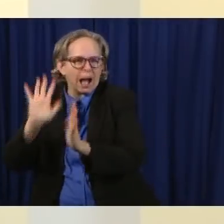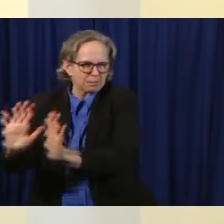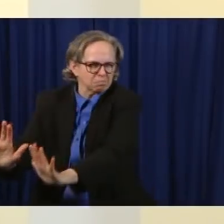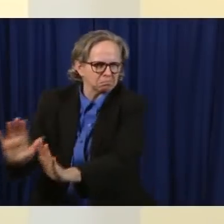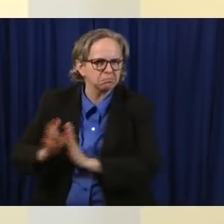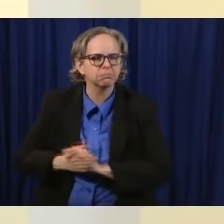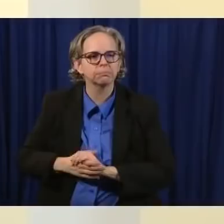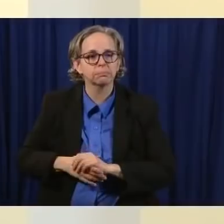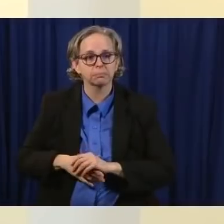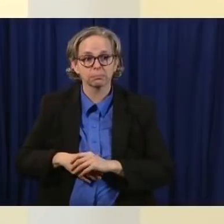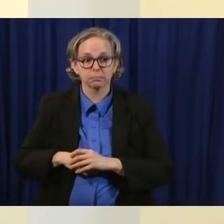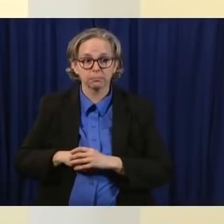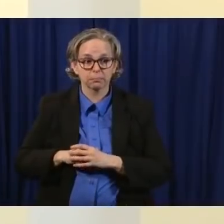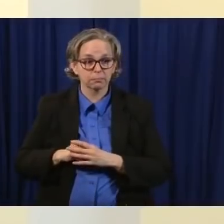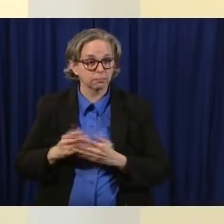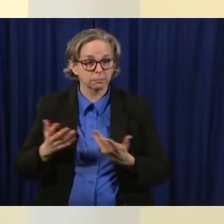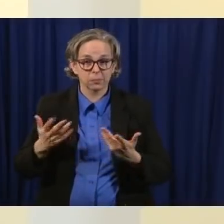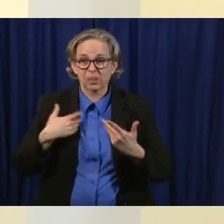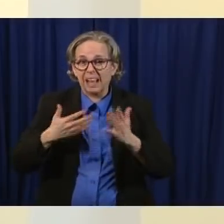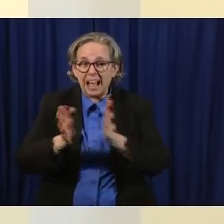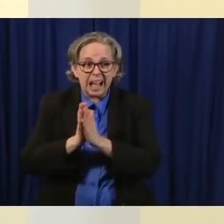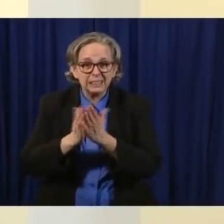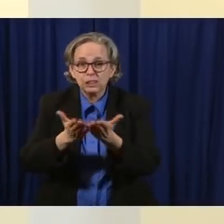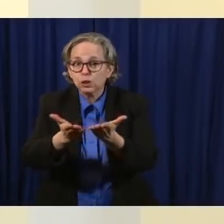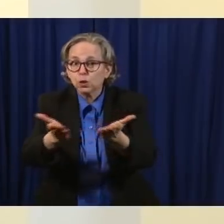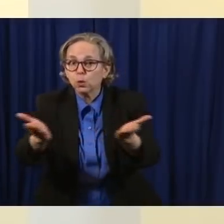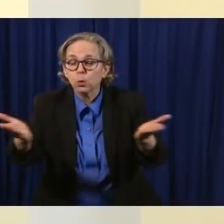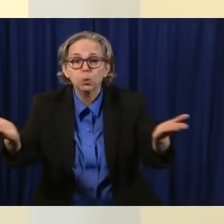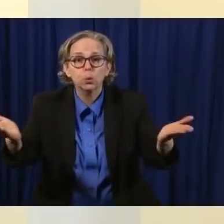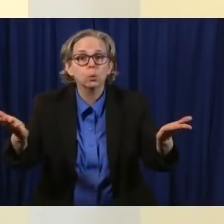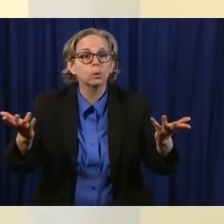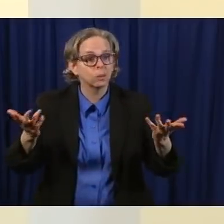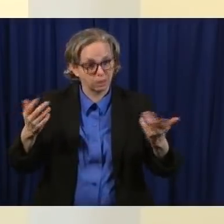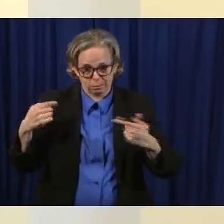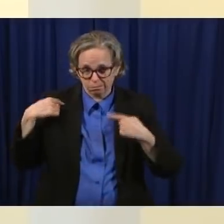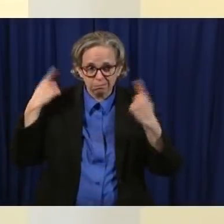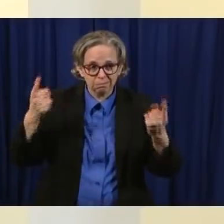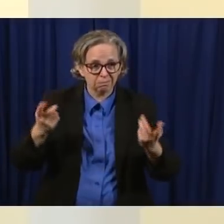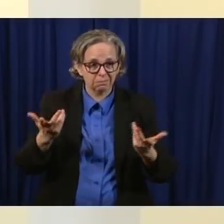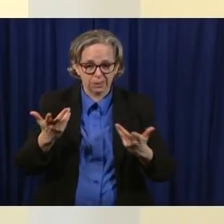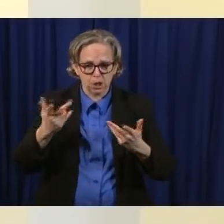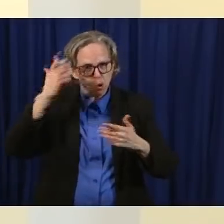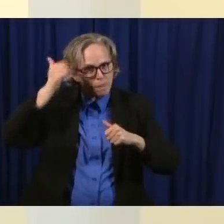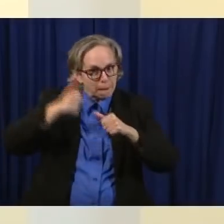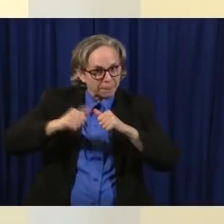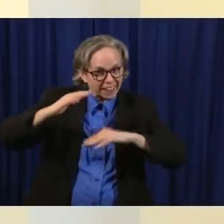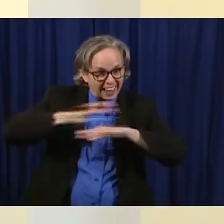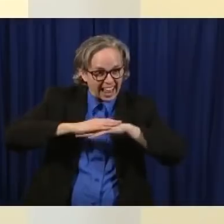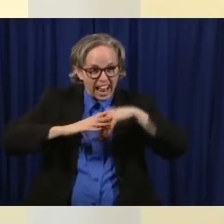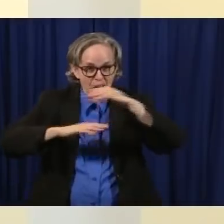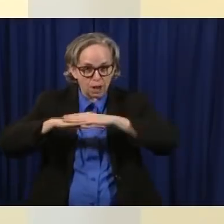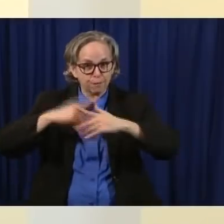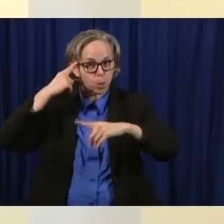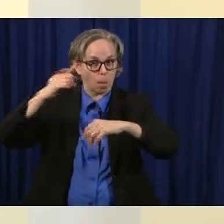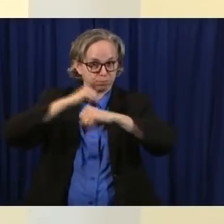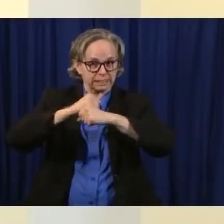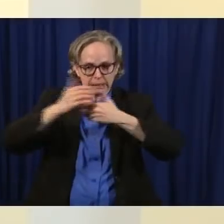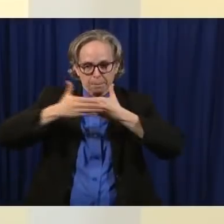AGE OF TWO. WITH EVERYTHING WE HAVE DONE IN THIS, WE HAVE REALLY APPEAL TO